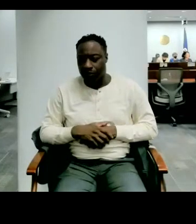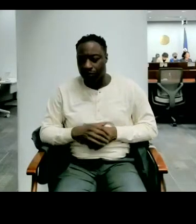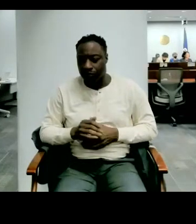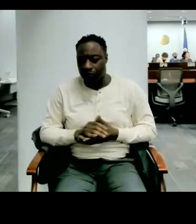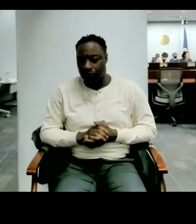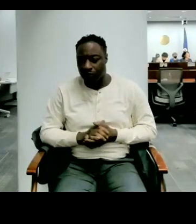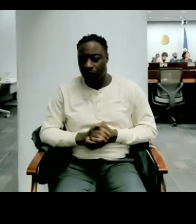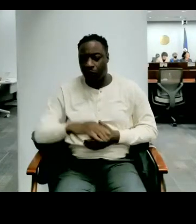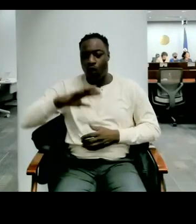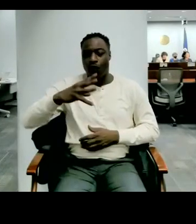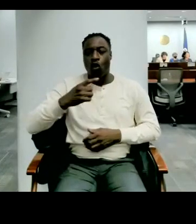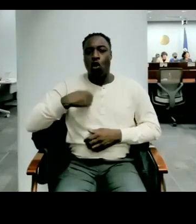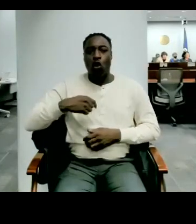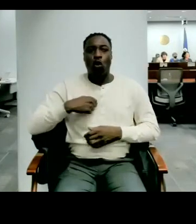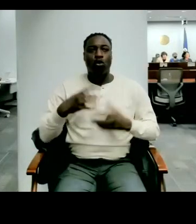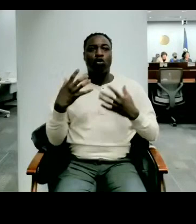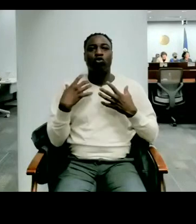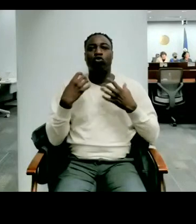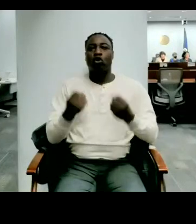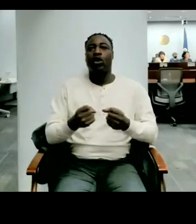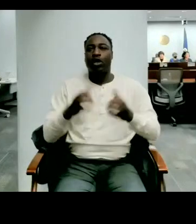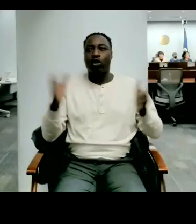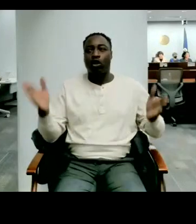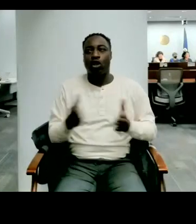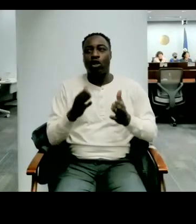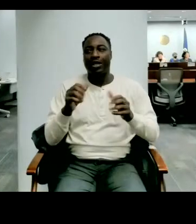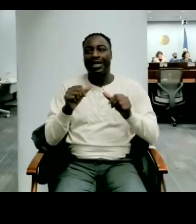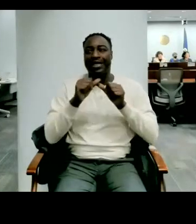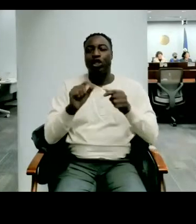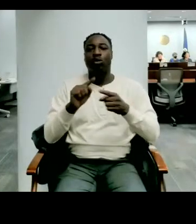Fourth, we strongly urge the Commission to continue to prioritize equal pay.